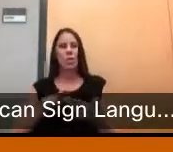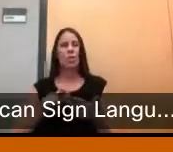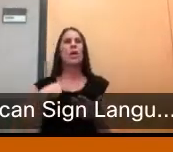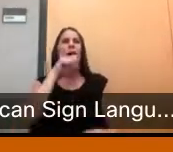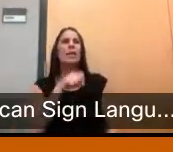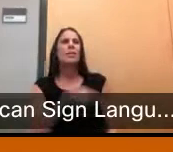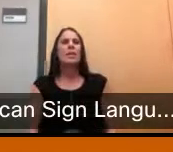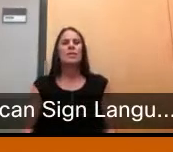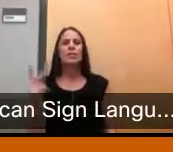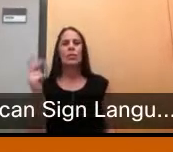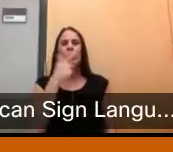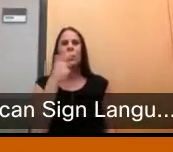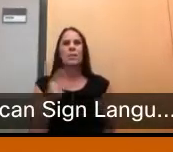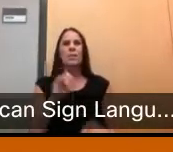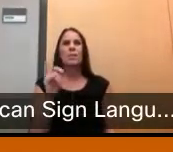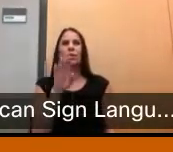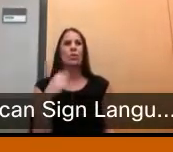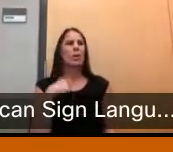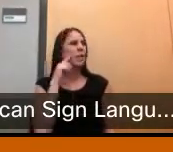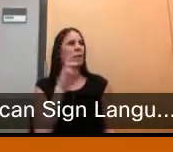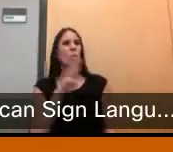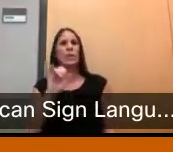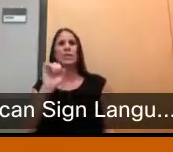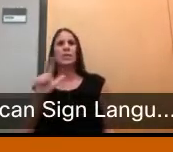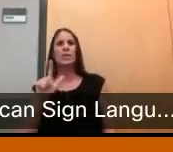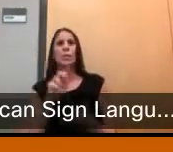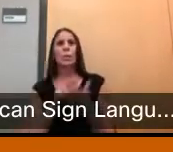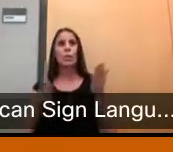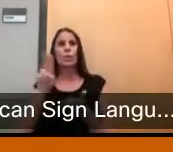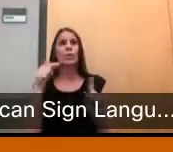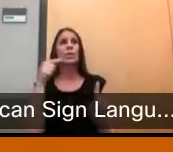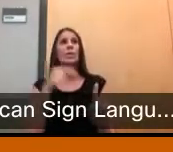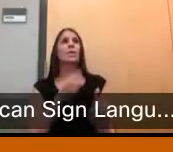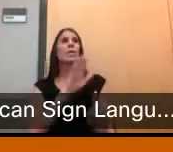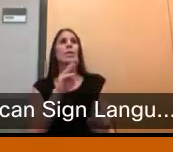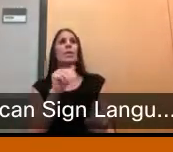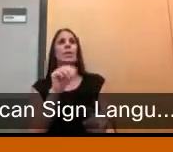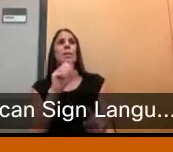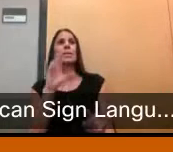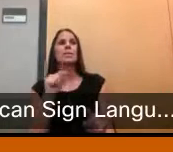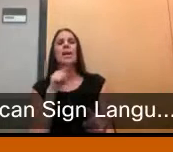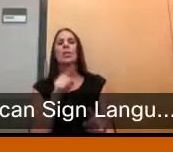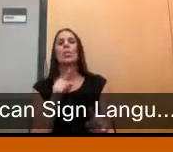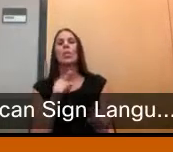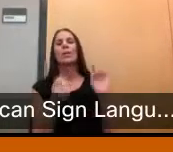this was June. So I think it was maybe Western University. This is their mascot they put it on. We were asking people, we were really curious about